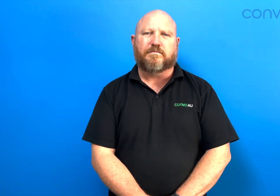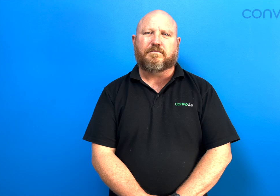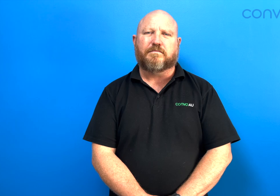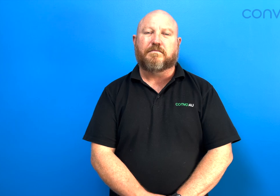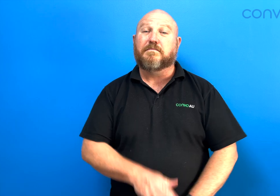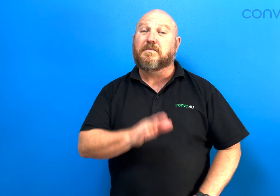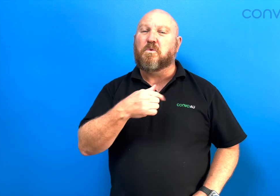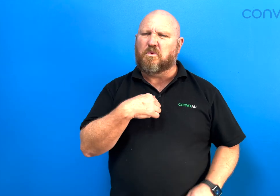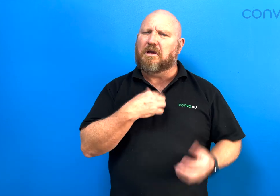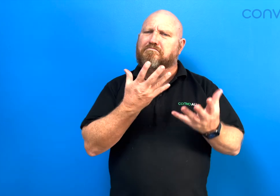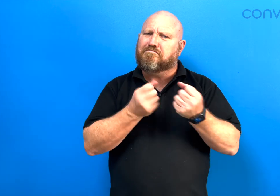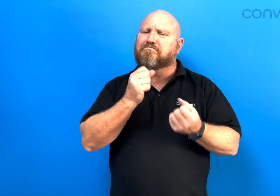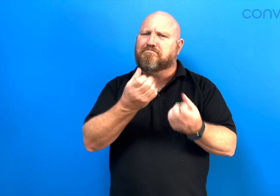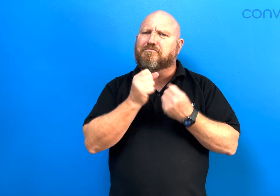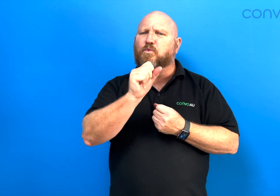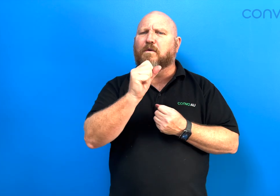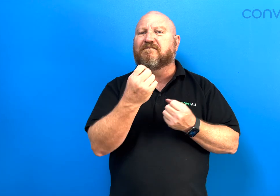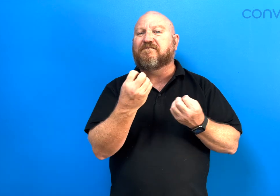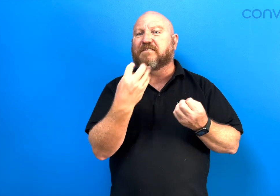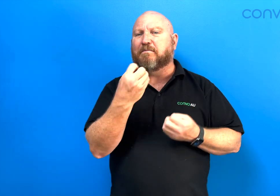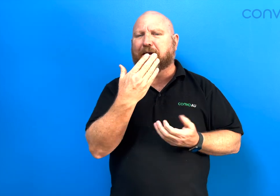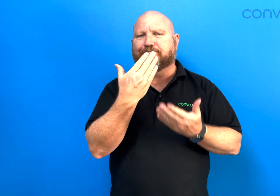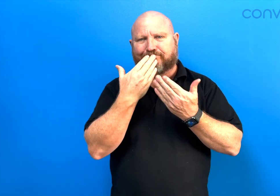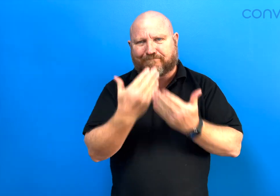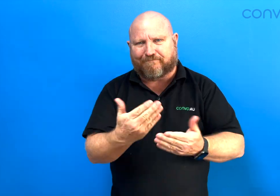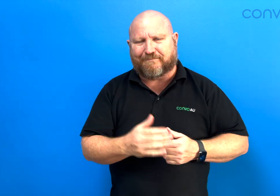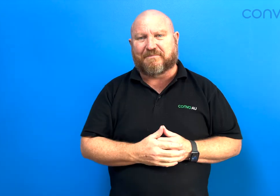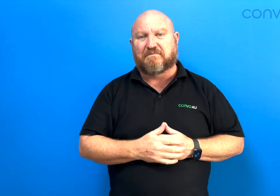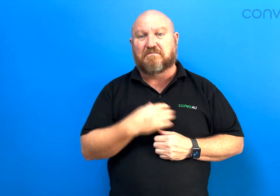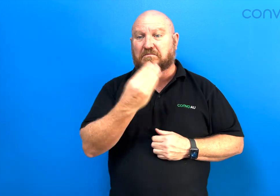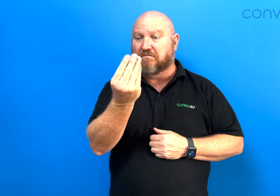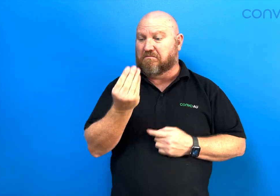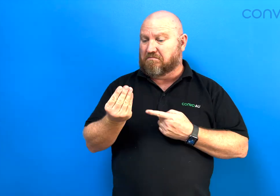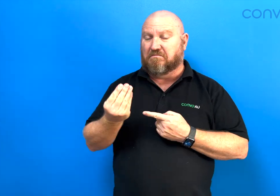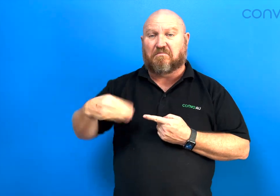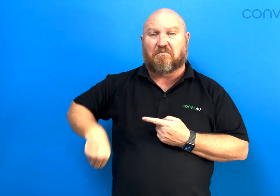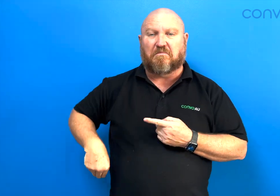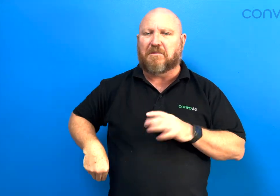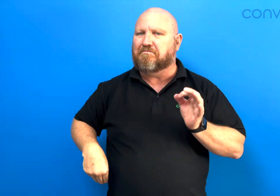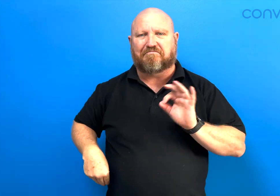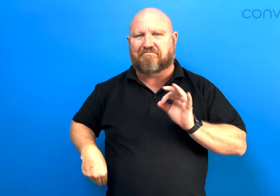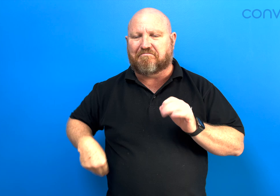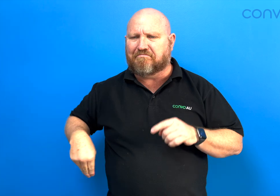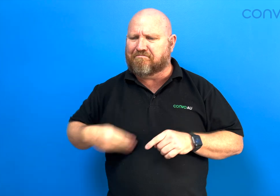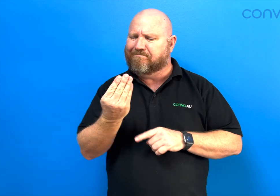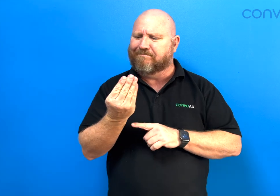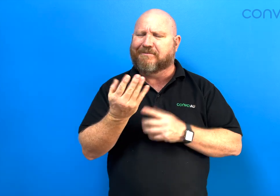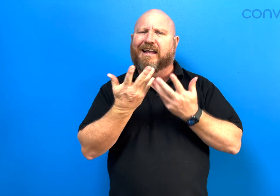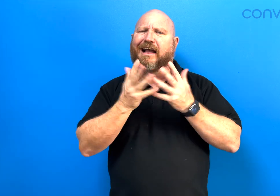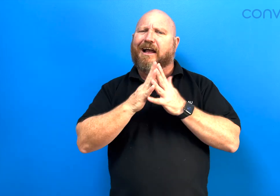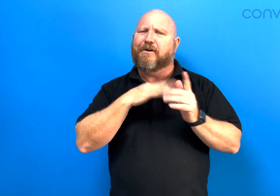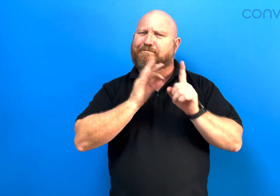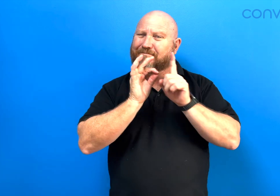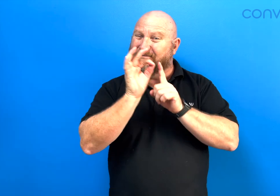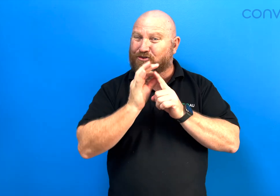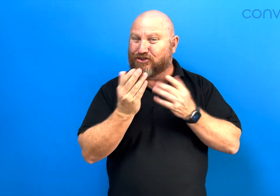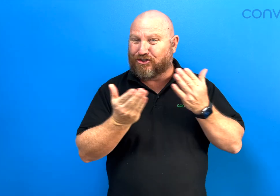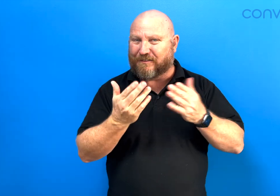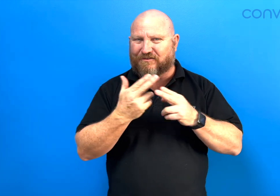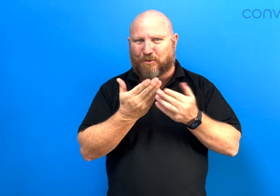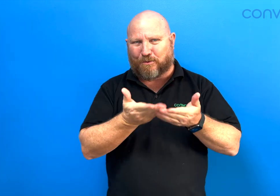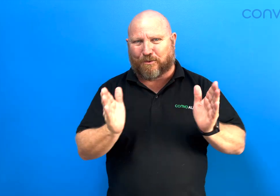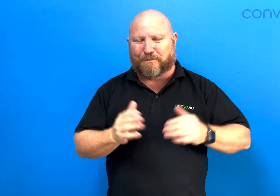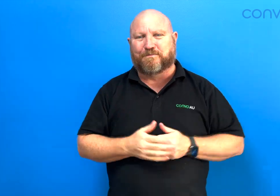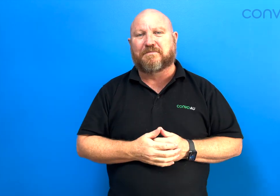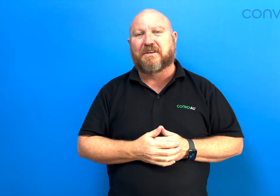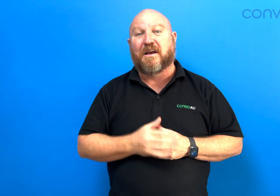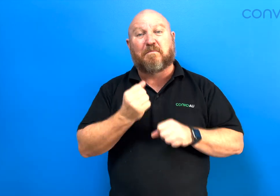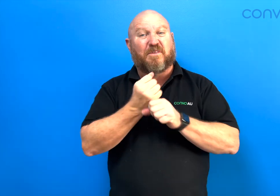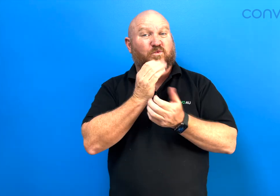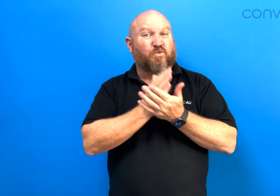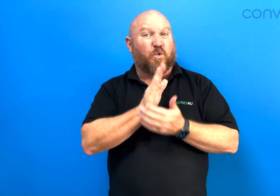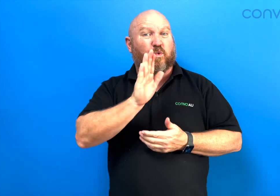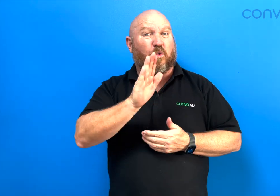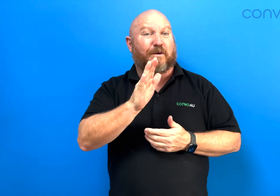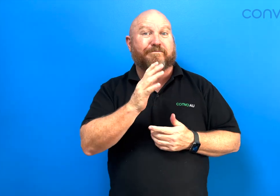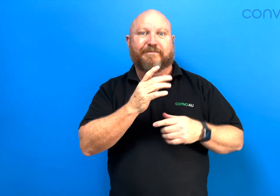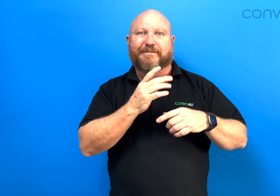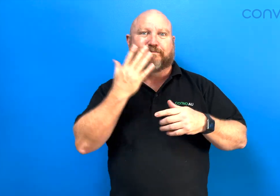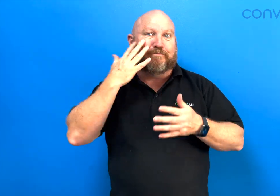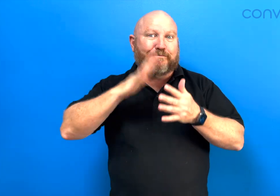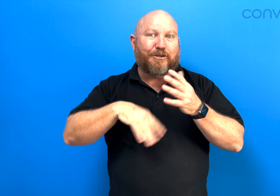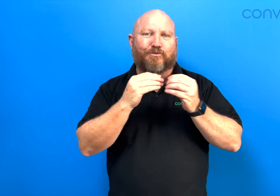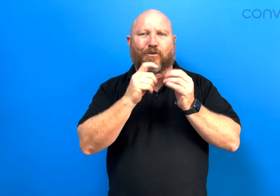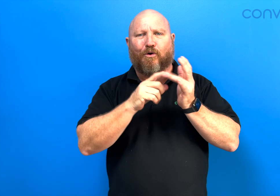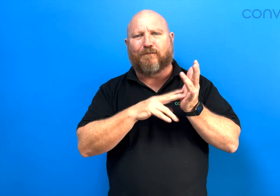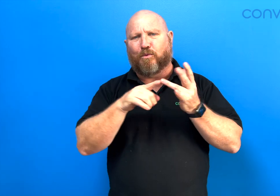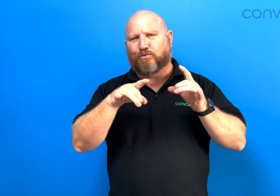We have received, and heard, your feedback and we use these to improve our service to make sure your